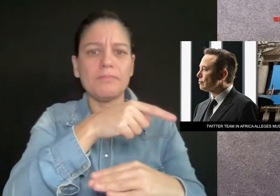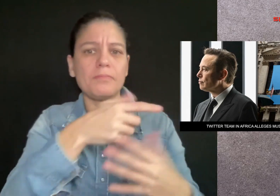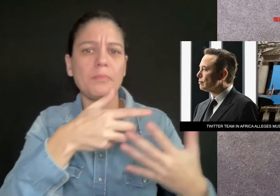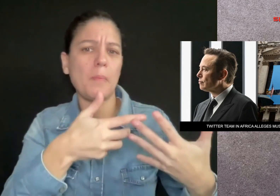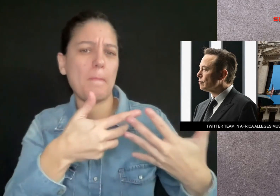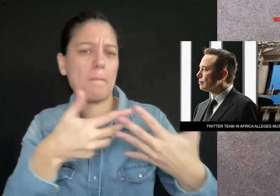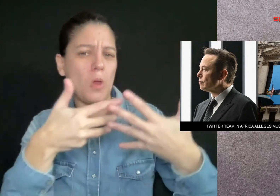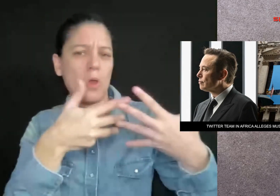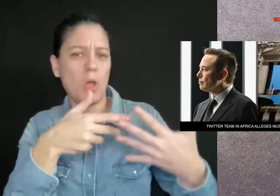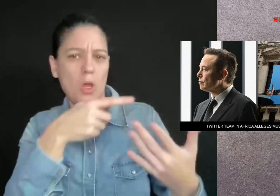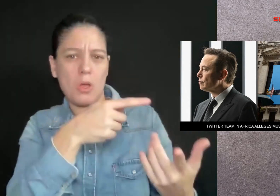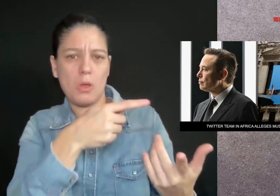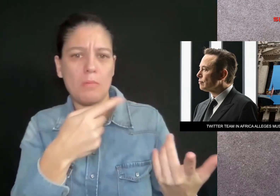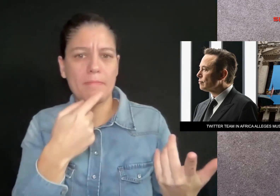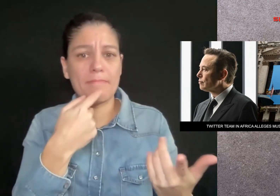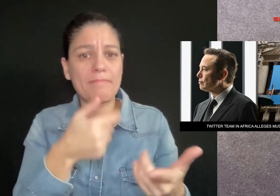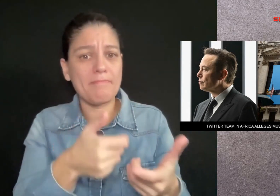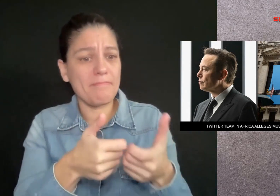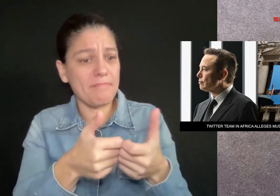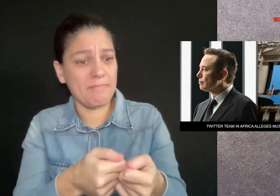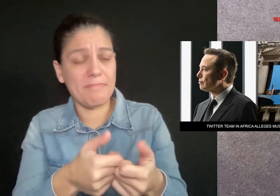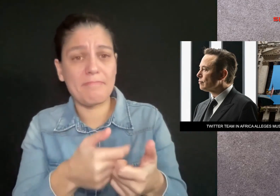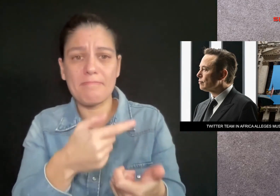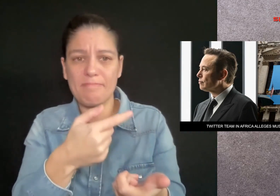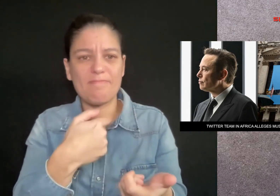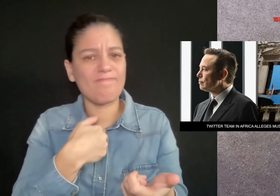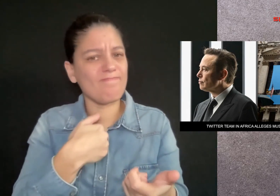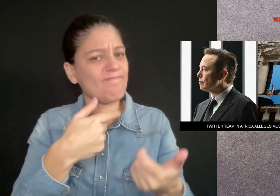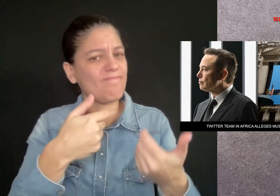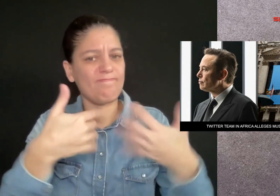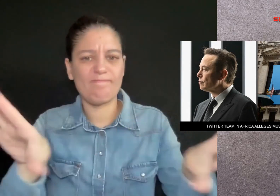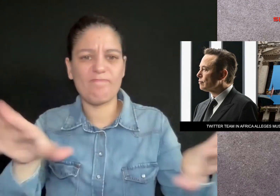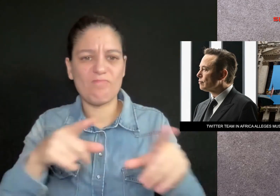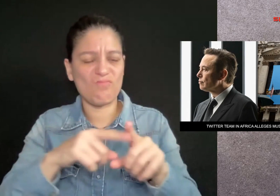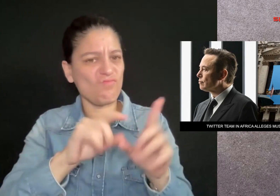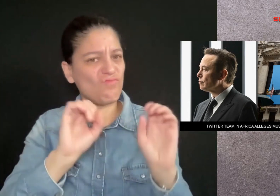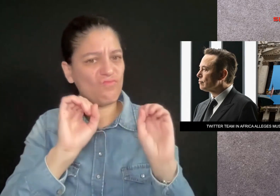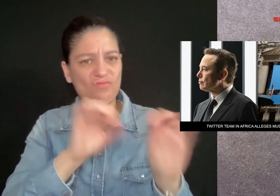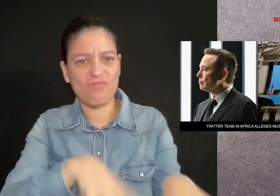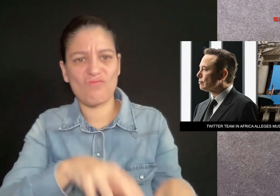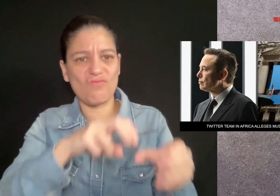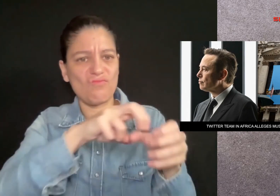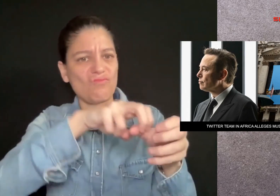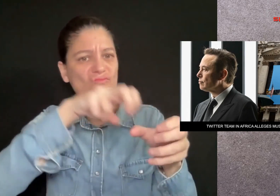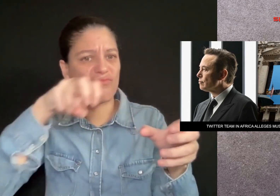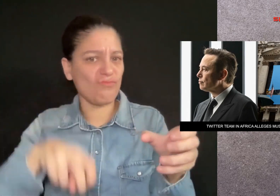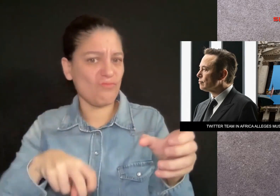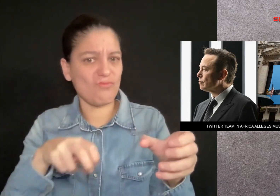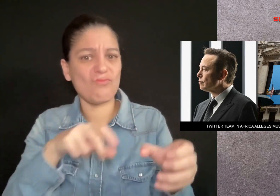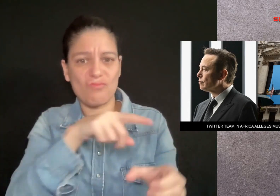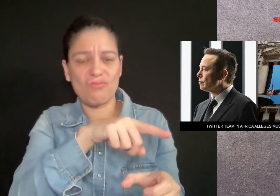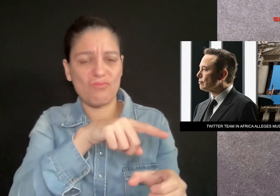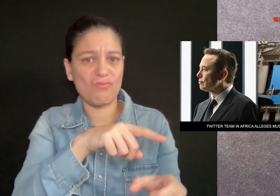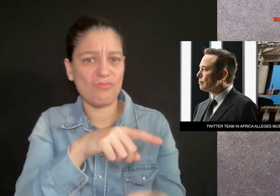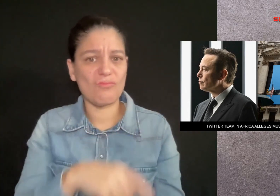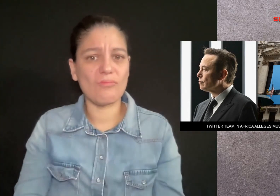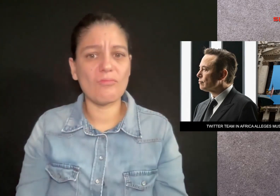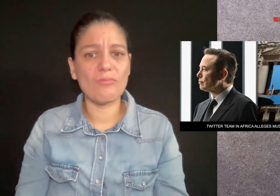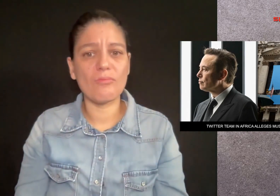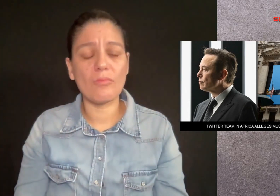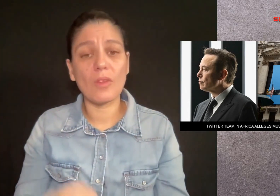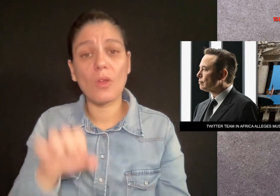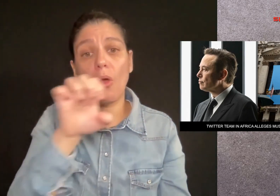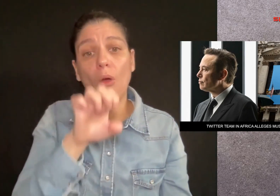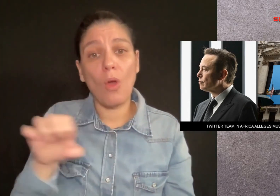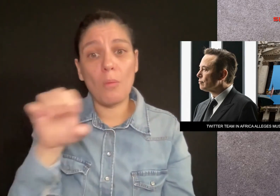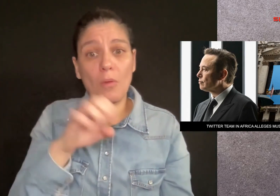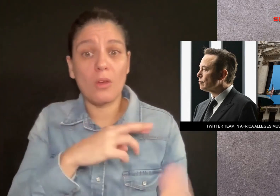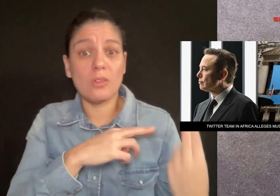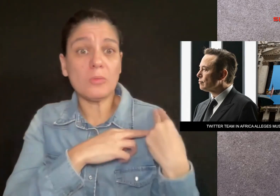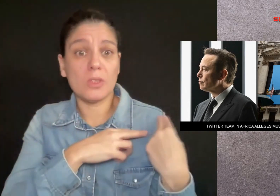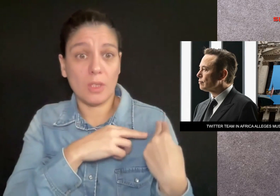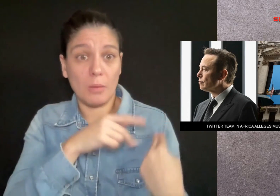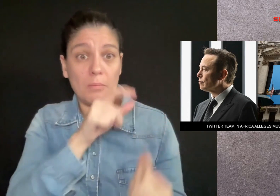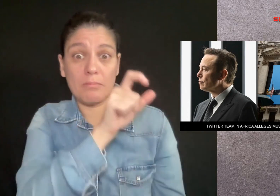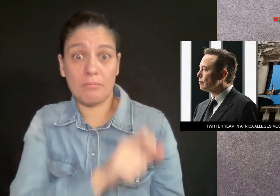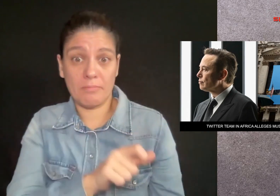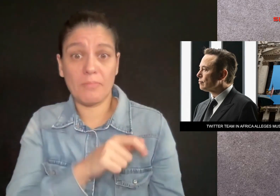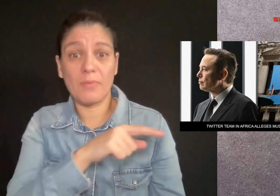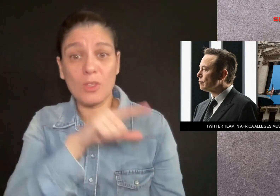on Monday the head of the US news partnerships at Twitter said he's leaving the company